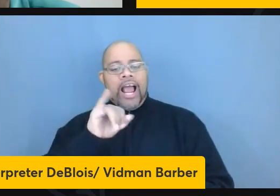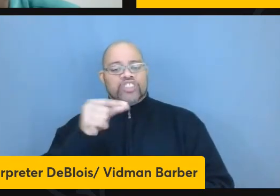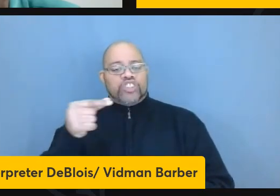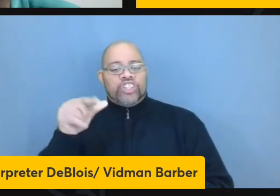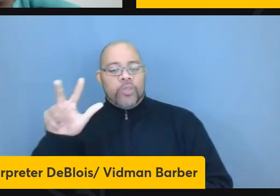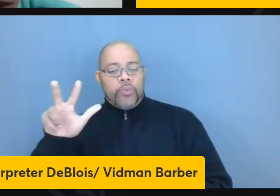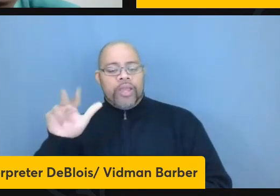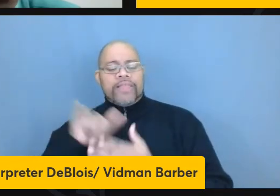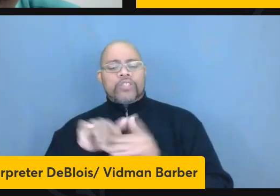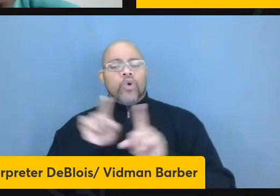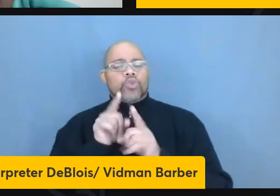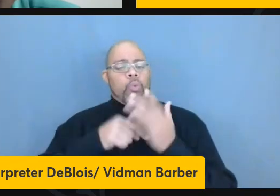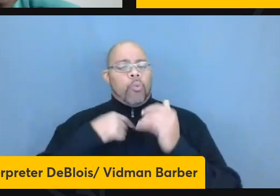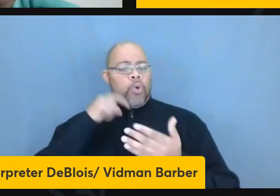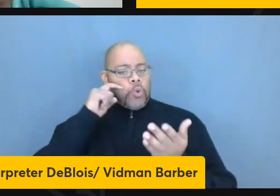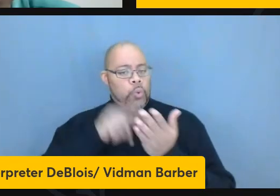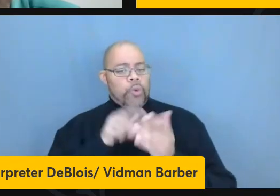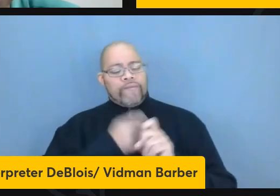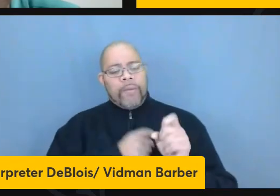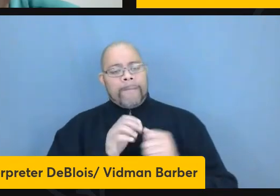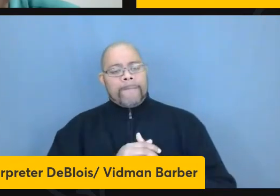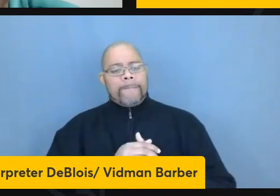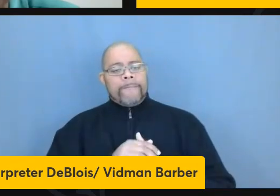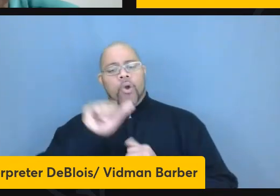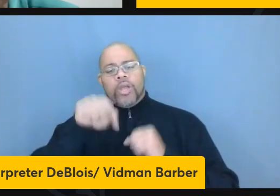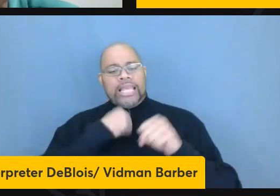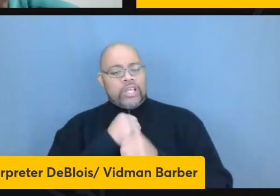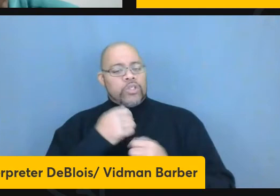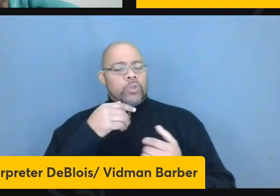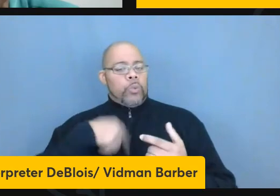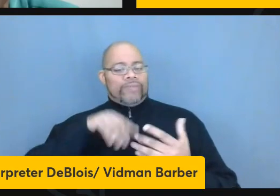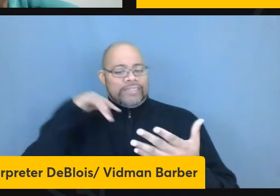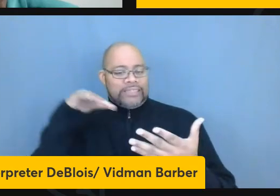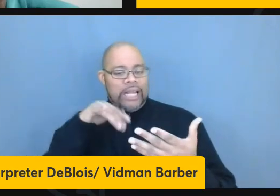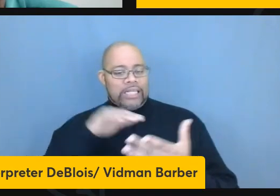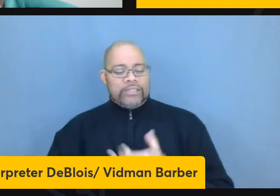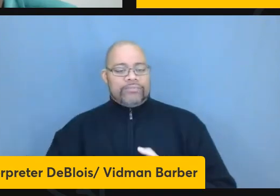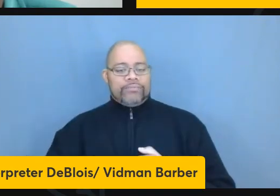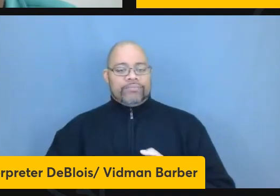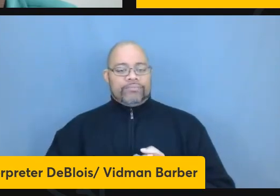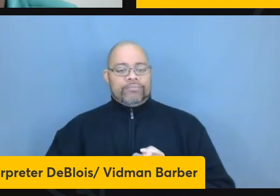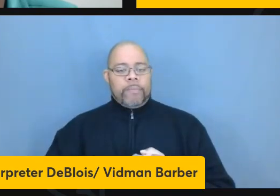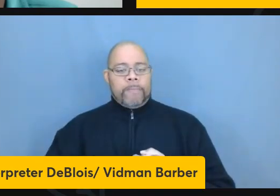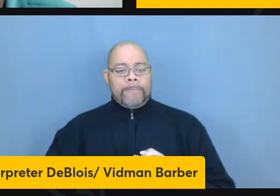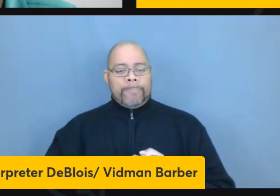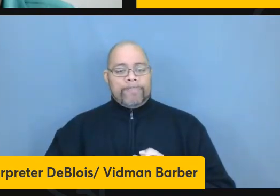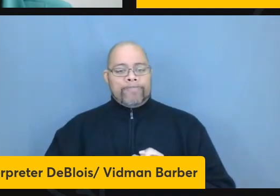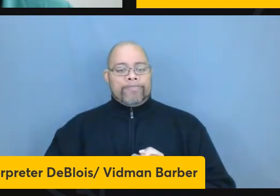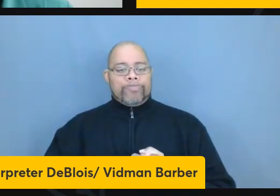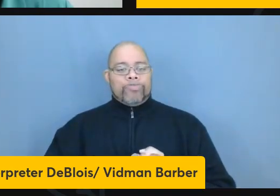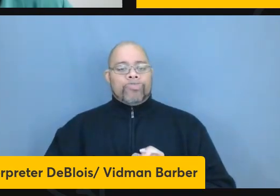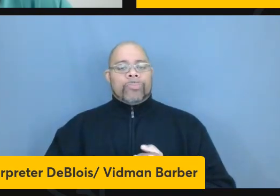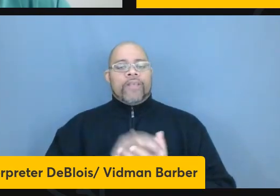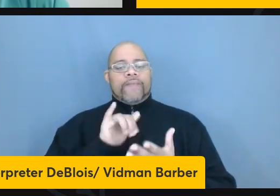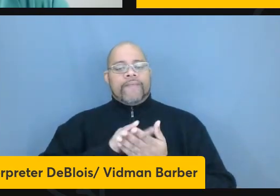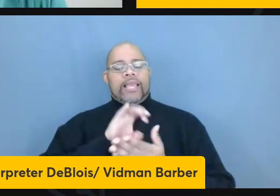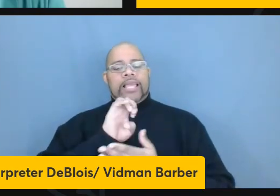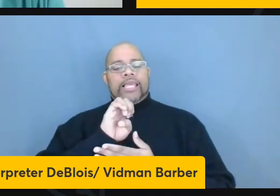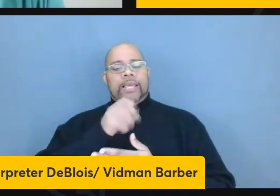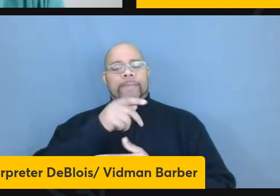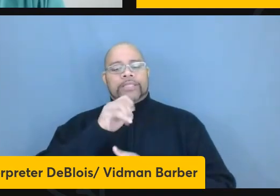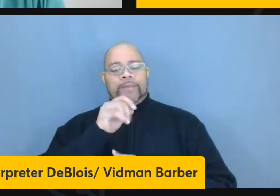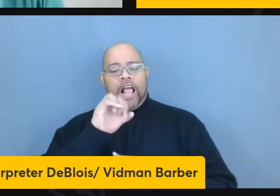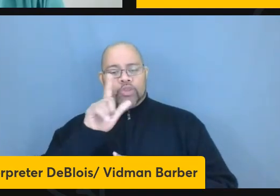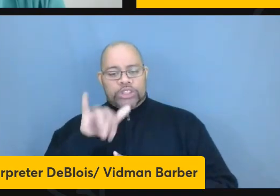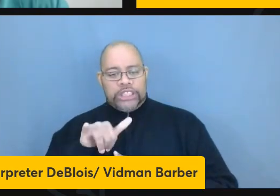also what we know from, you know, all the years that we've studied him in cero, epidemiology of malaria, and we find little